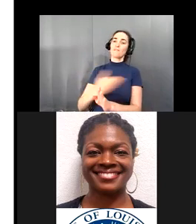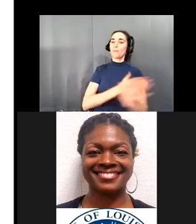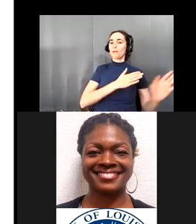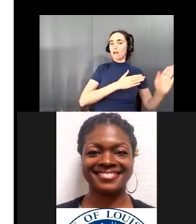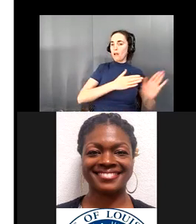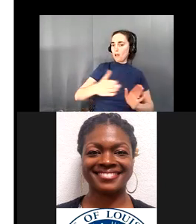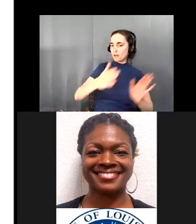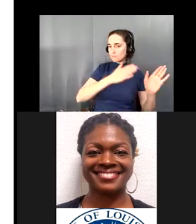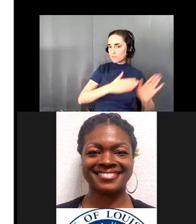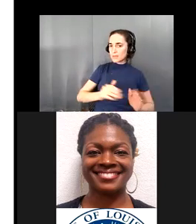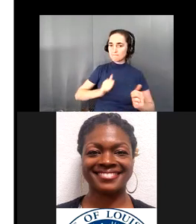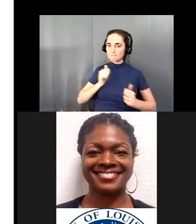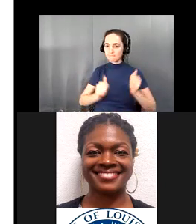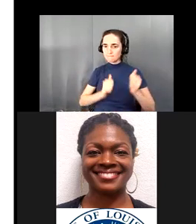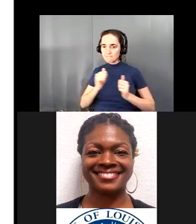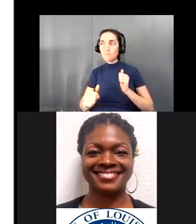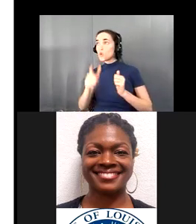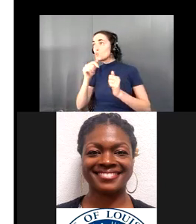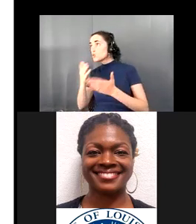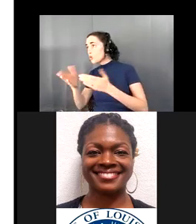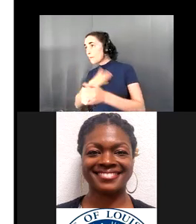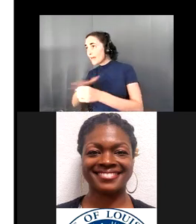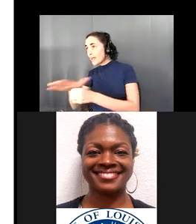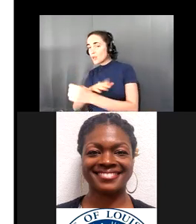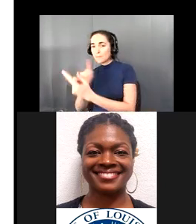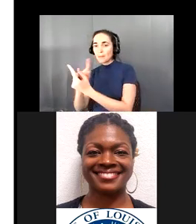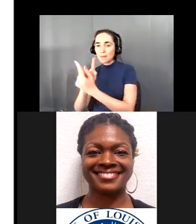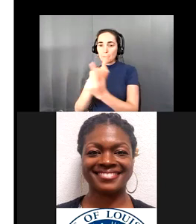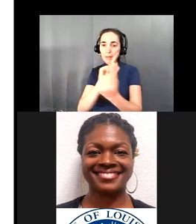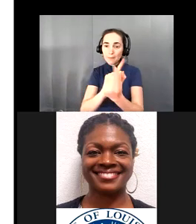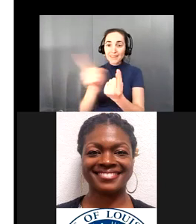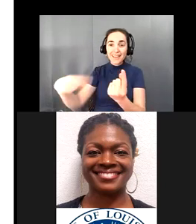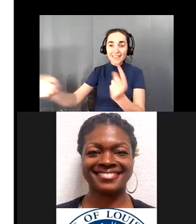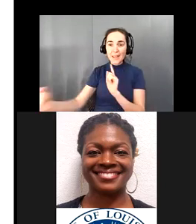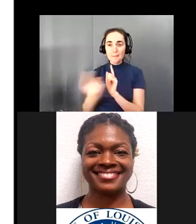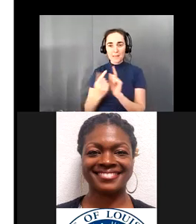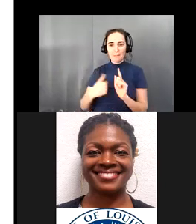they're going to get out and to know you as well. So, I will toss it back to Bambi I know